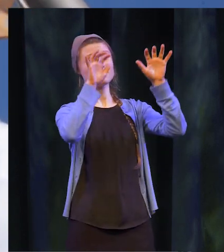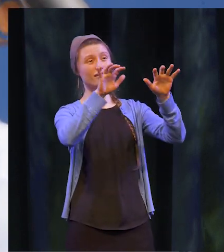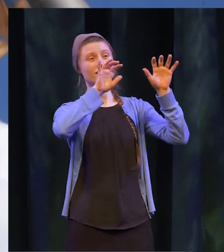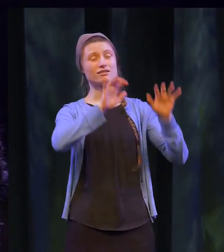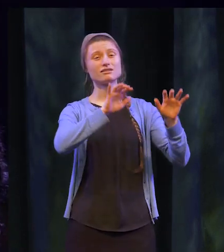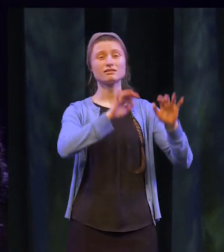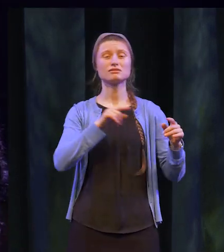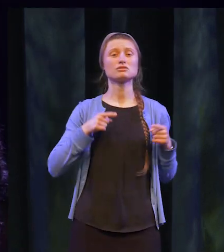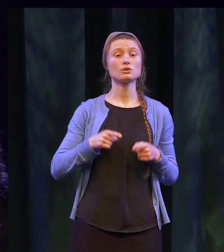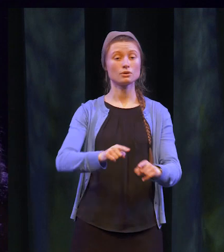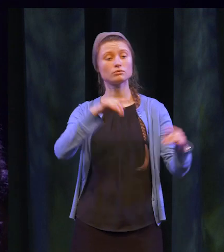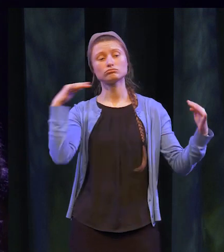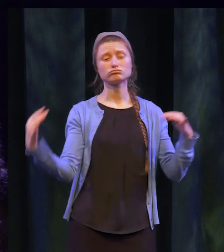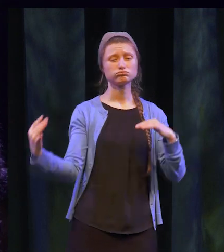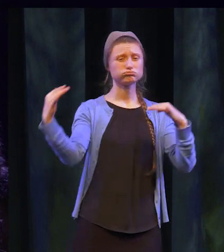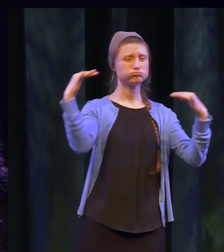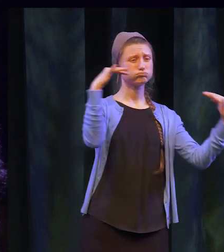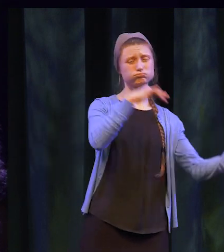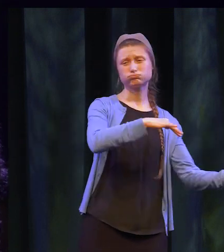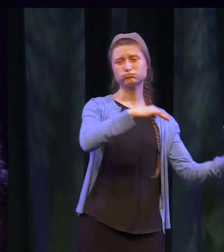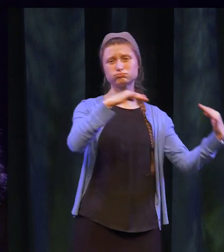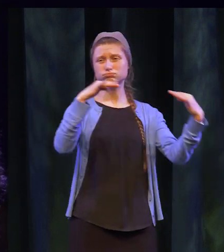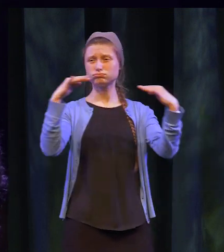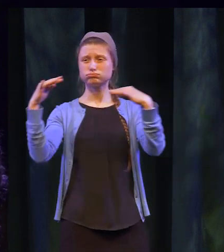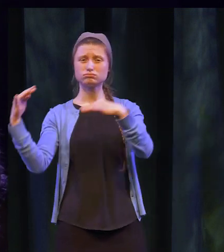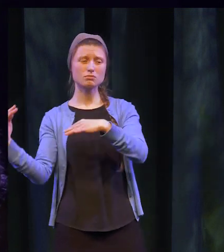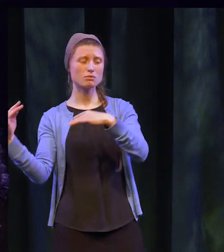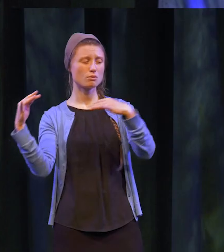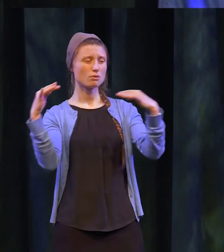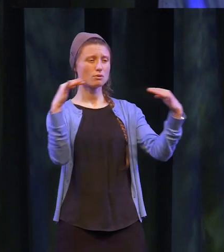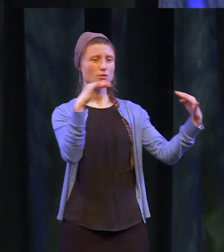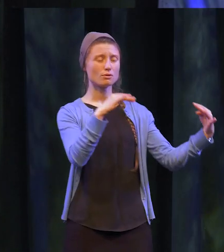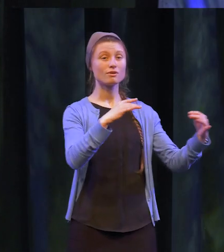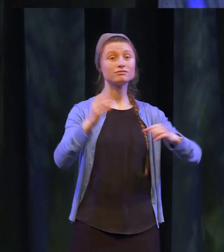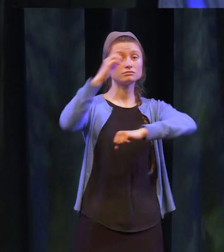the ramparts we watch'd, were so gallantly streaming? And the